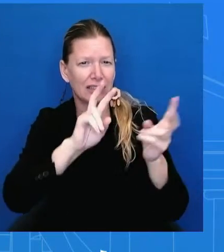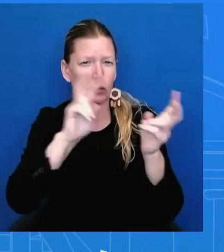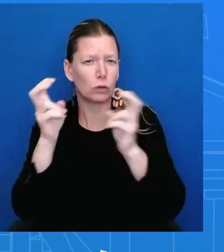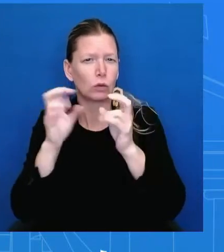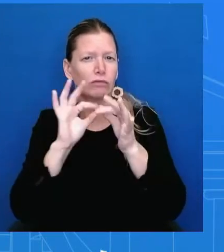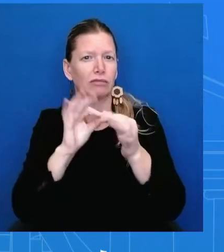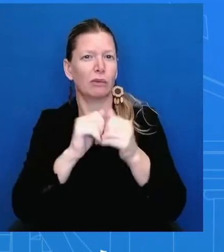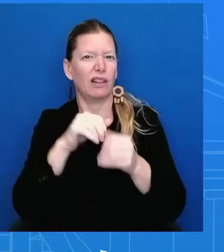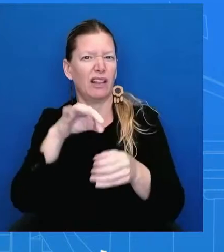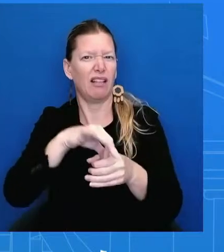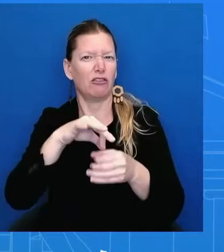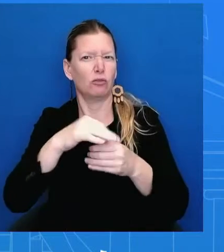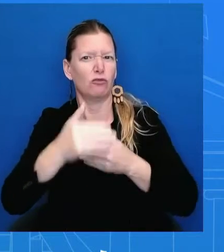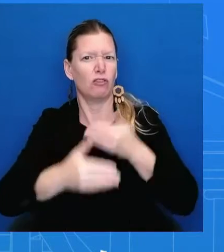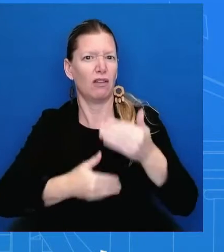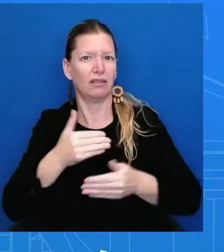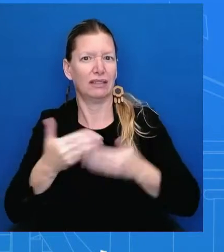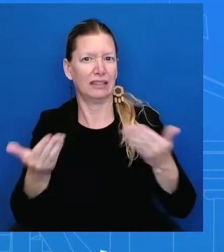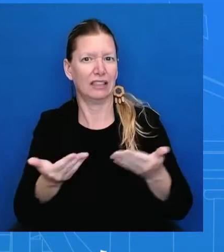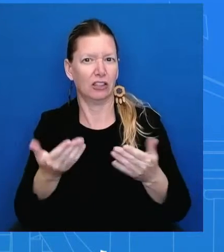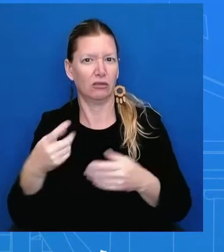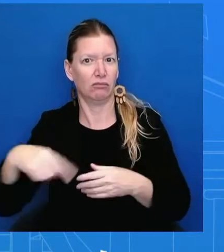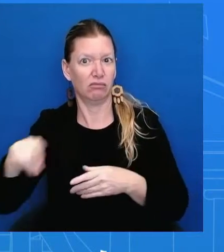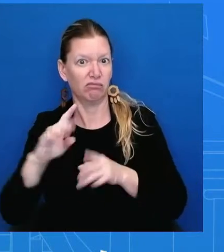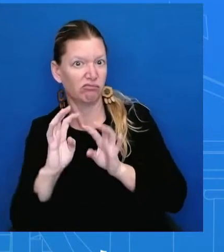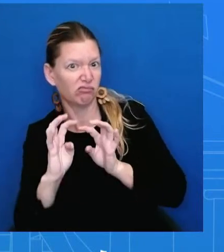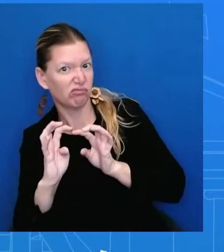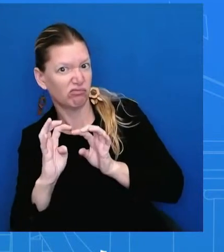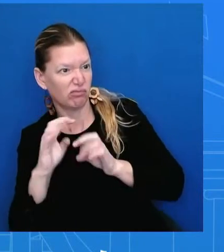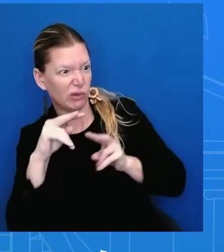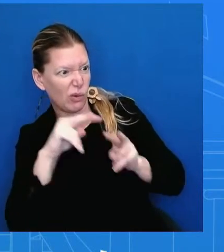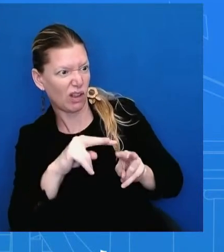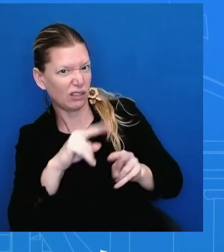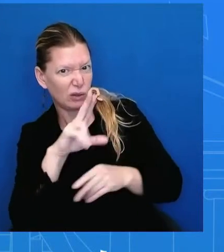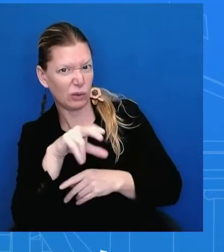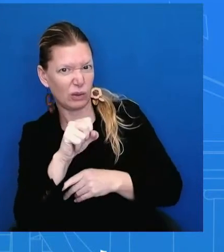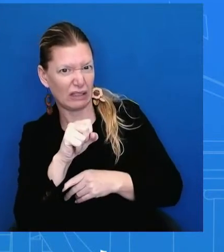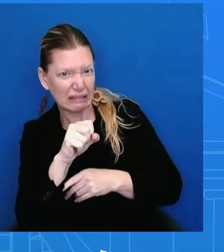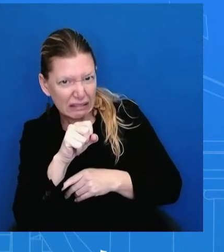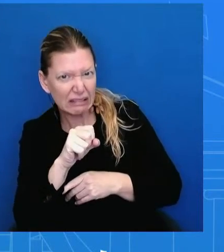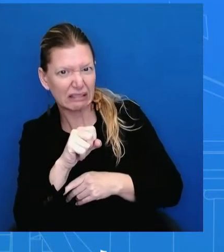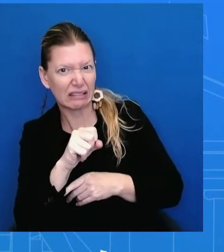in the next few months, couple of years, et cetera? Mr. Kirby: I'm not aware of any specific conversations